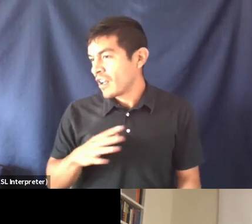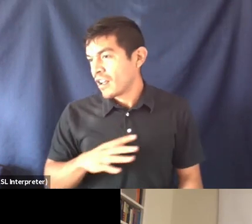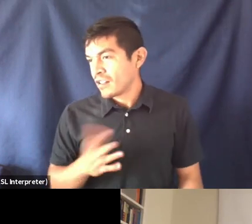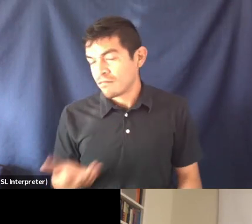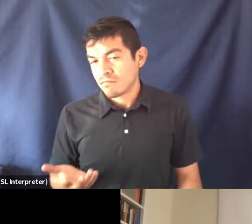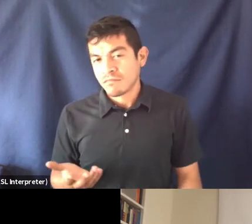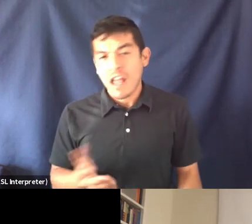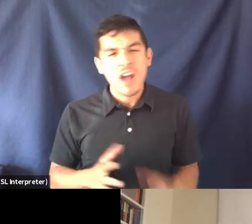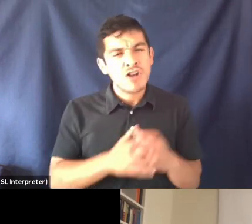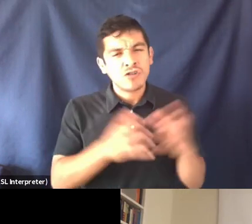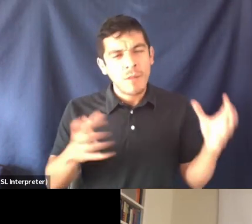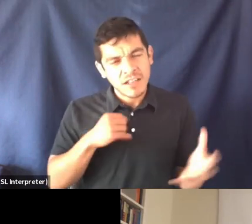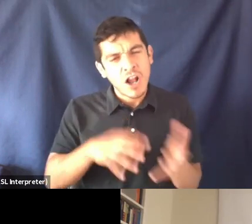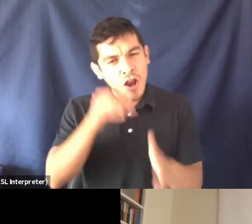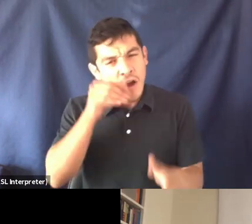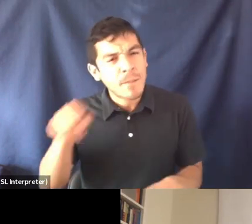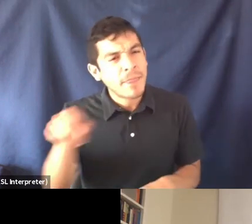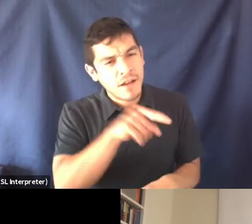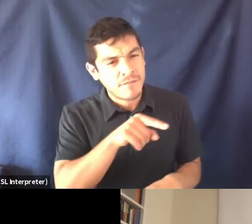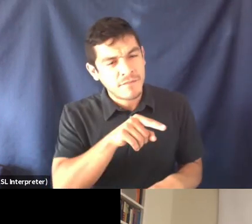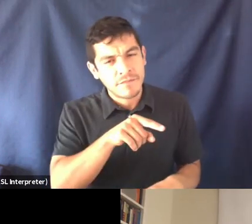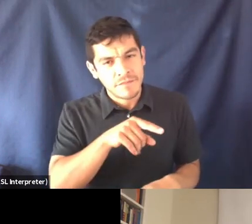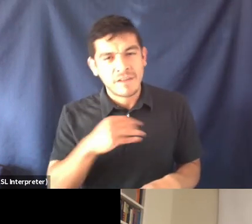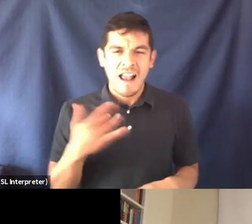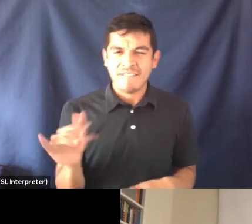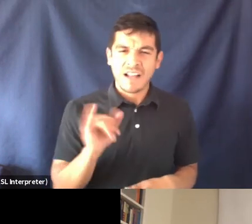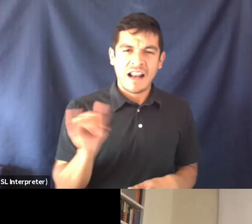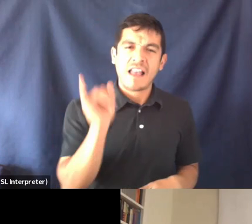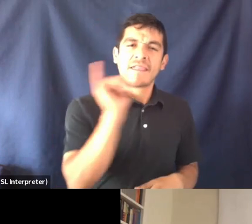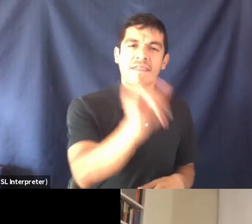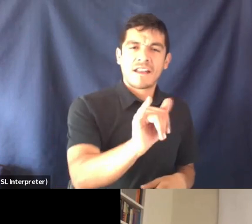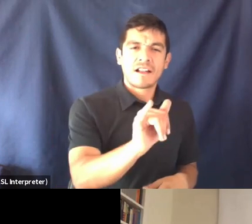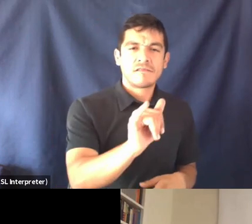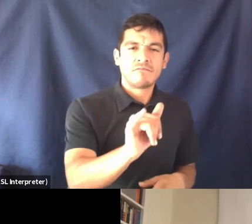there's so much we can learn from them. And I feel like that's also a part